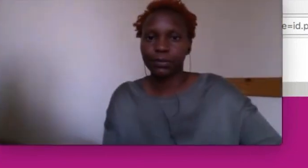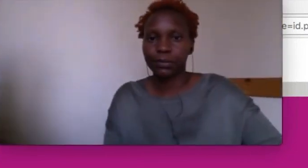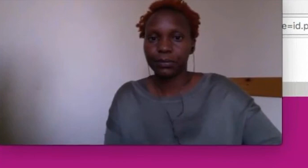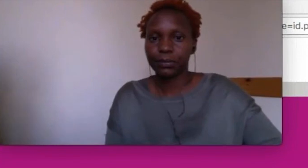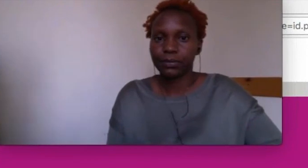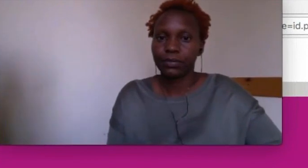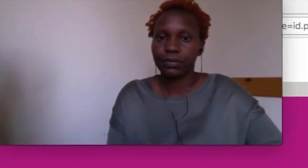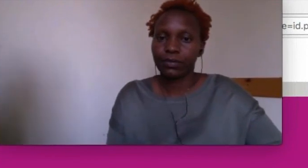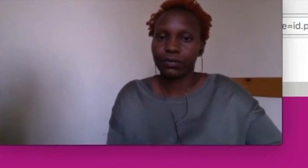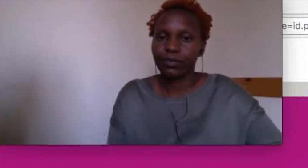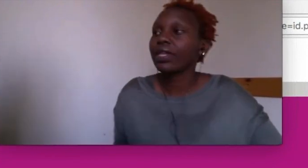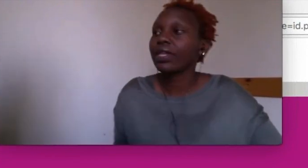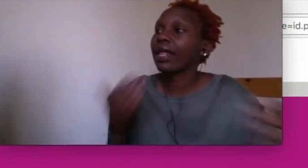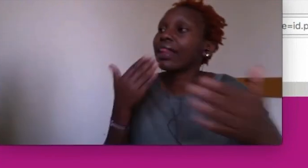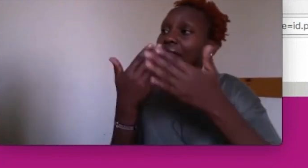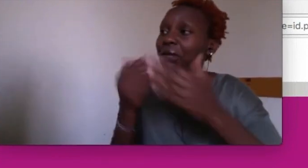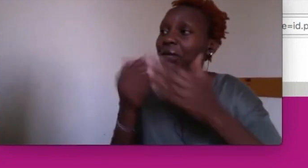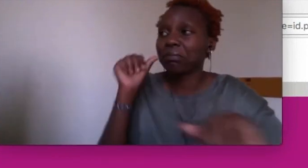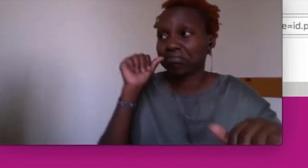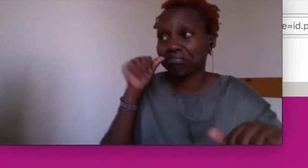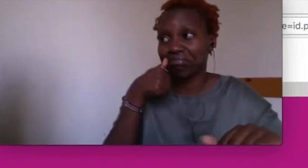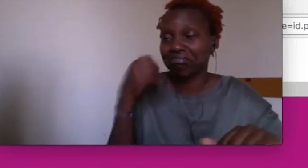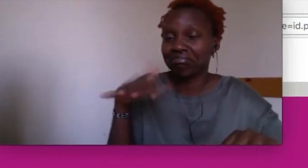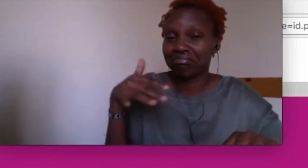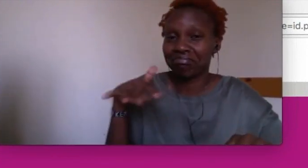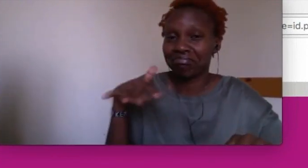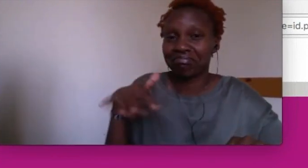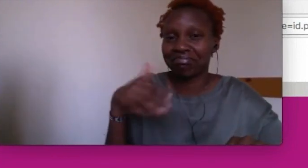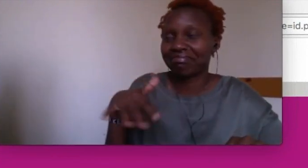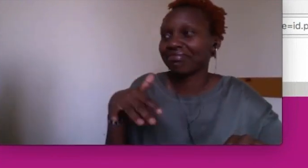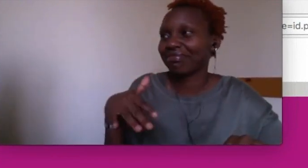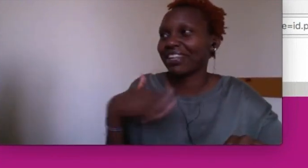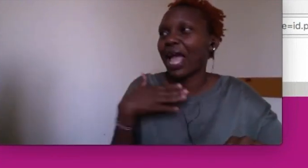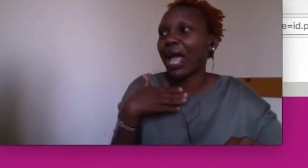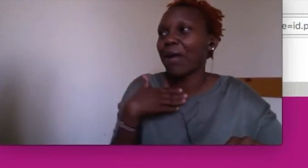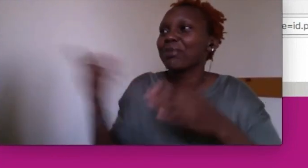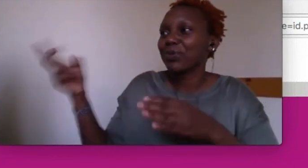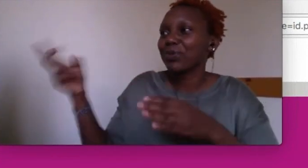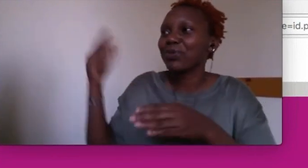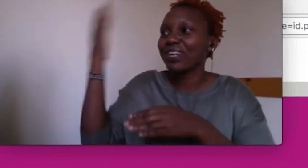Thank you, that sounds really interesting I might get you to present on that when it's done